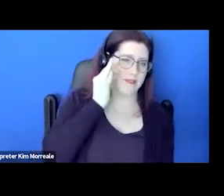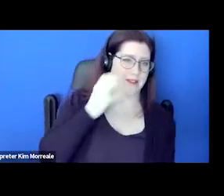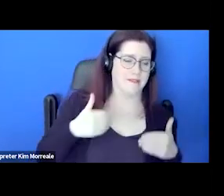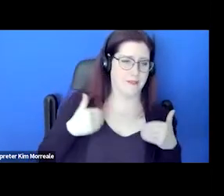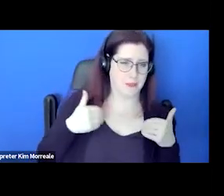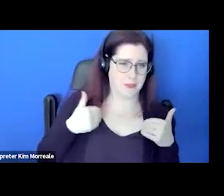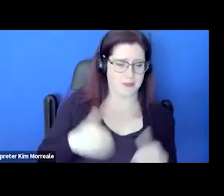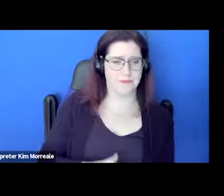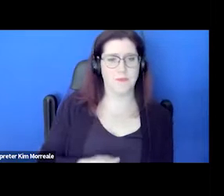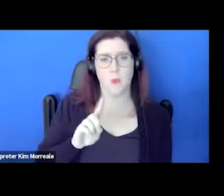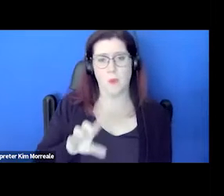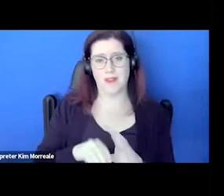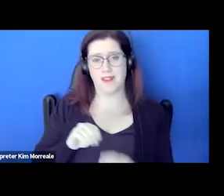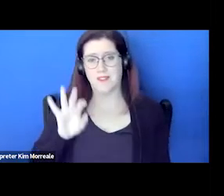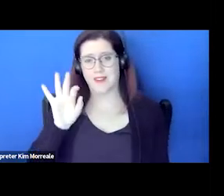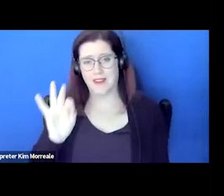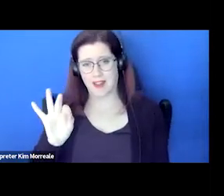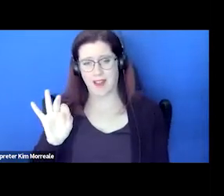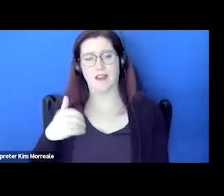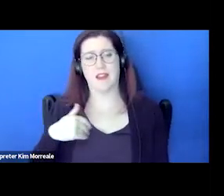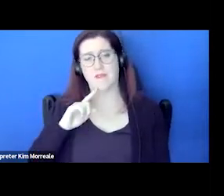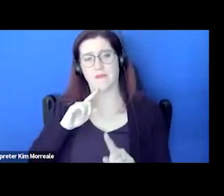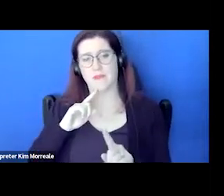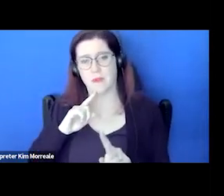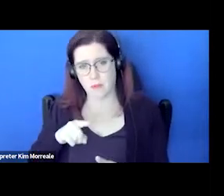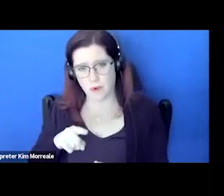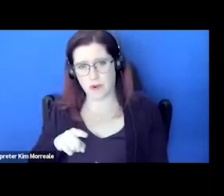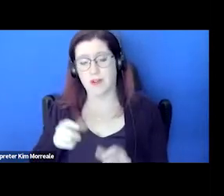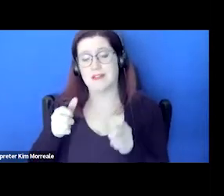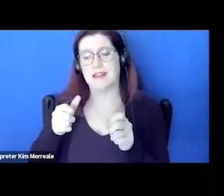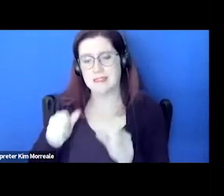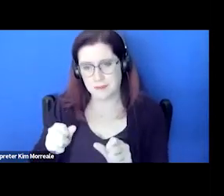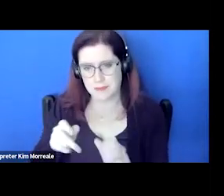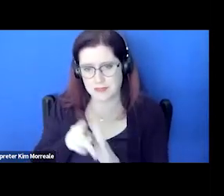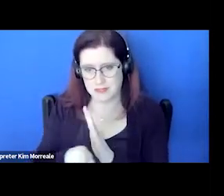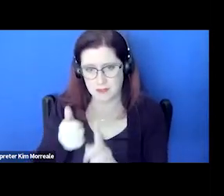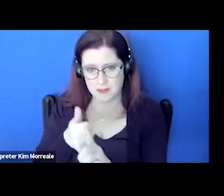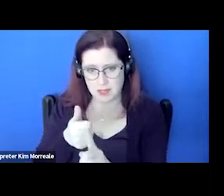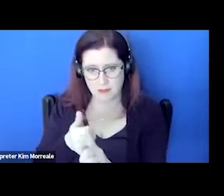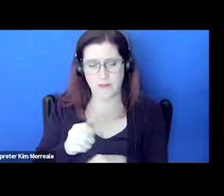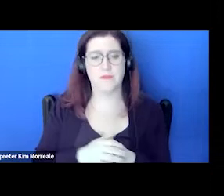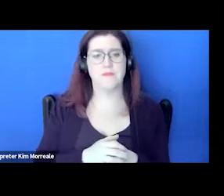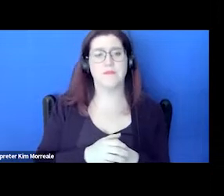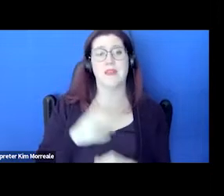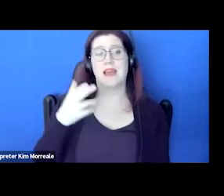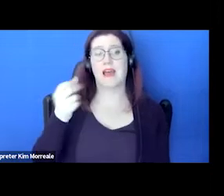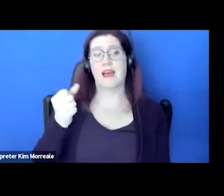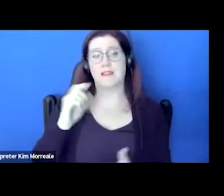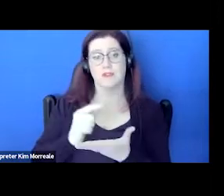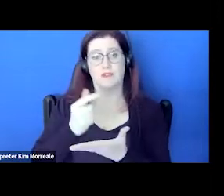One in nine native youth have reported a suicide attempt. The high school graduation rate among native students